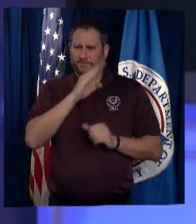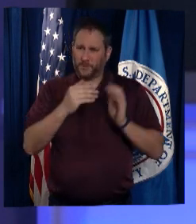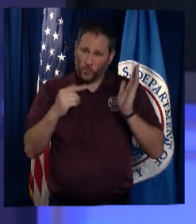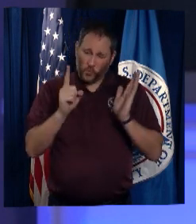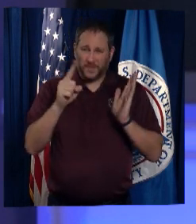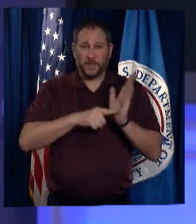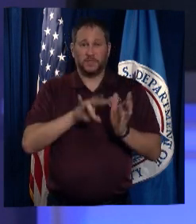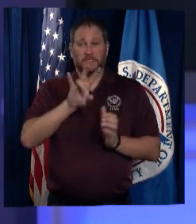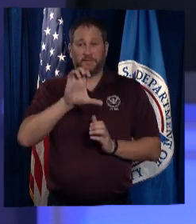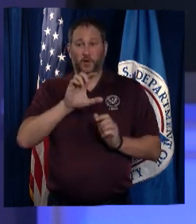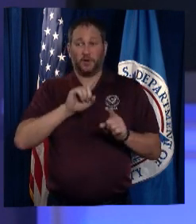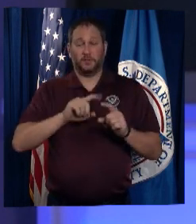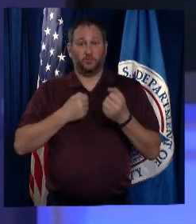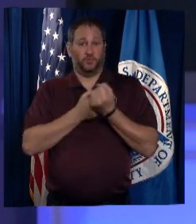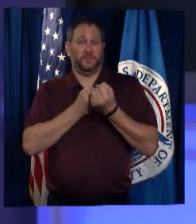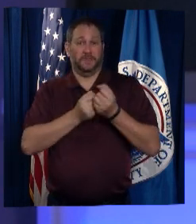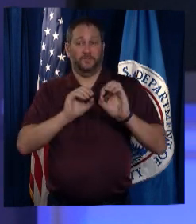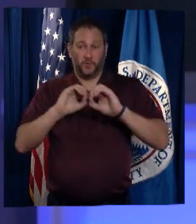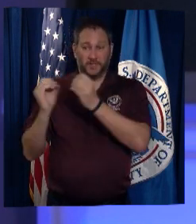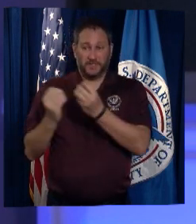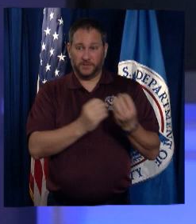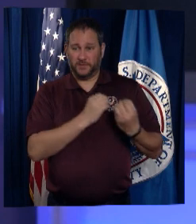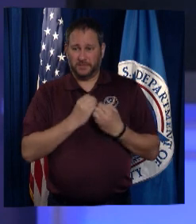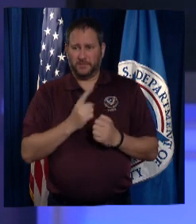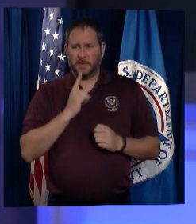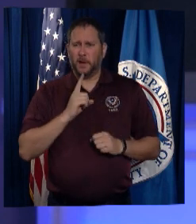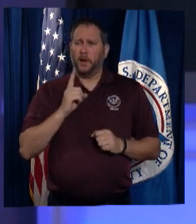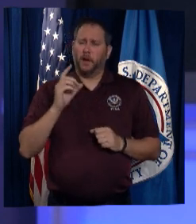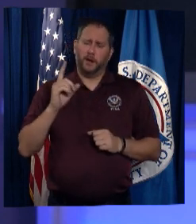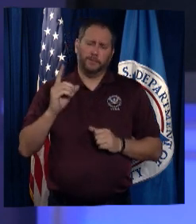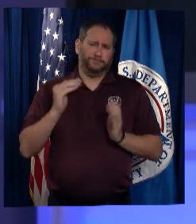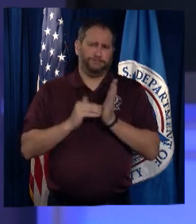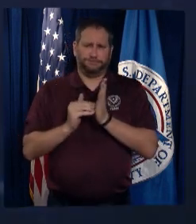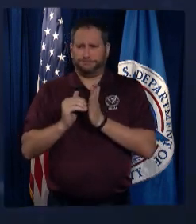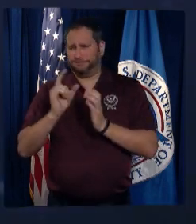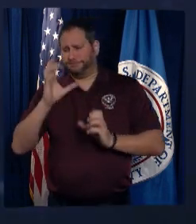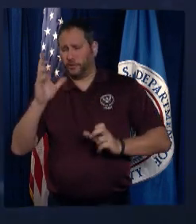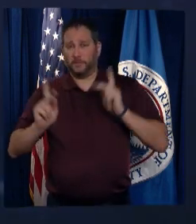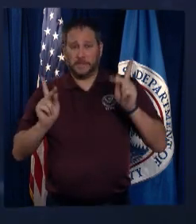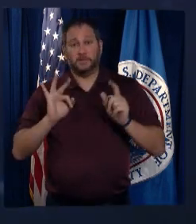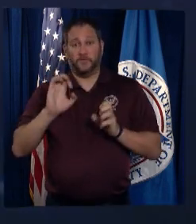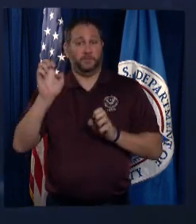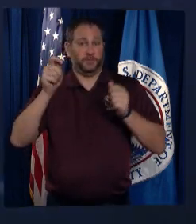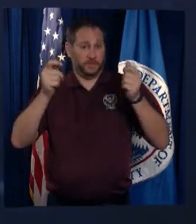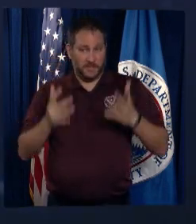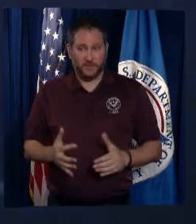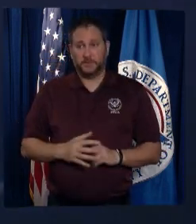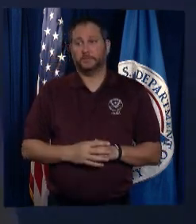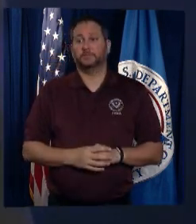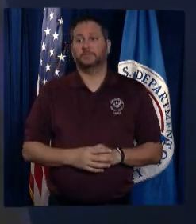I'm also an attorney, graduating from the George Washington University, so it's good to be home. My wife Jennifer and I are the proud